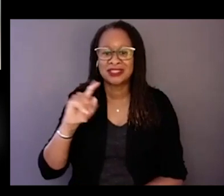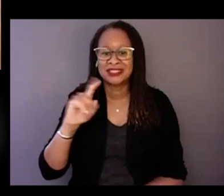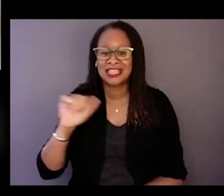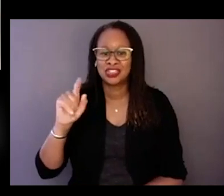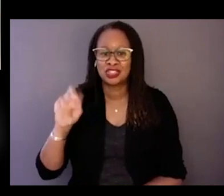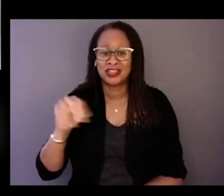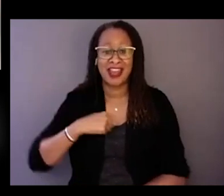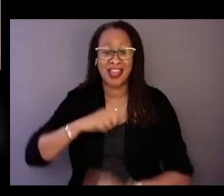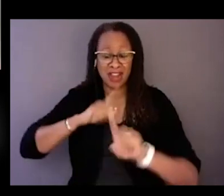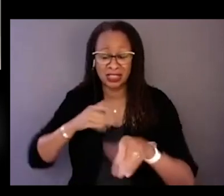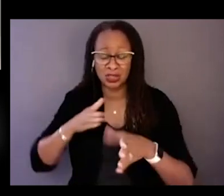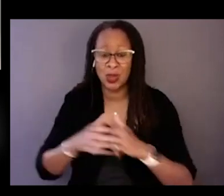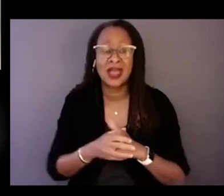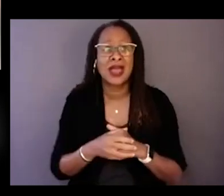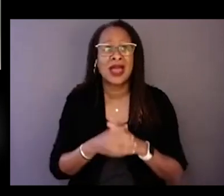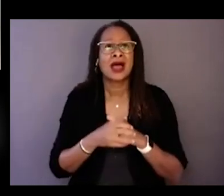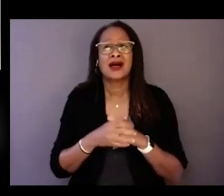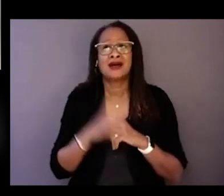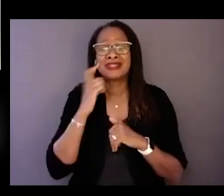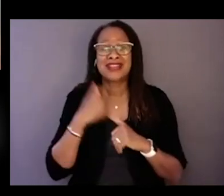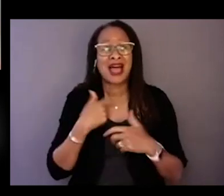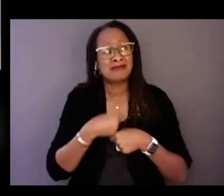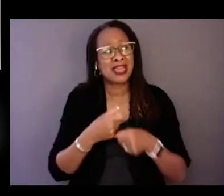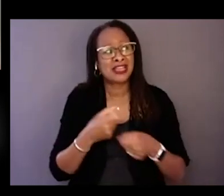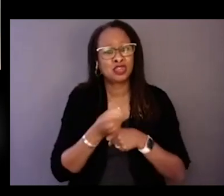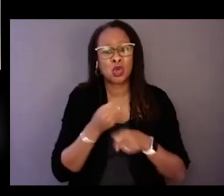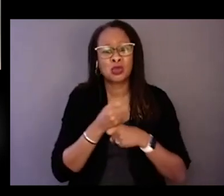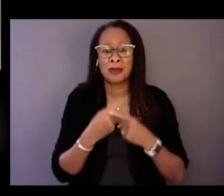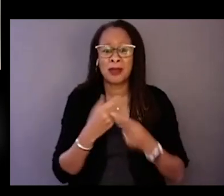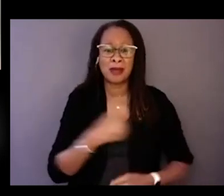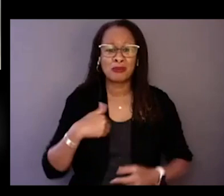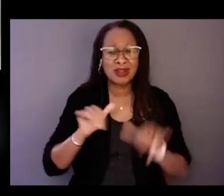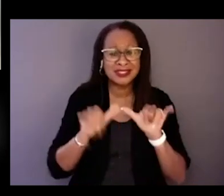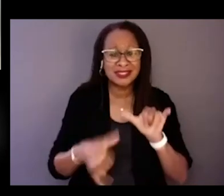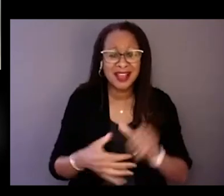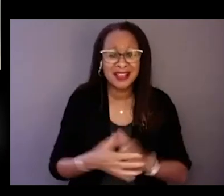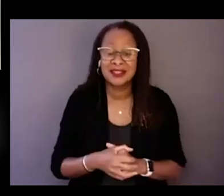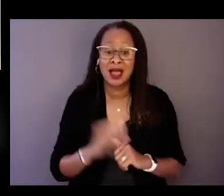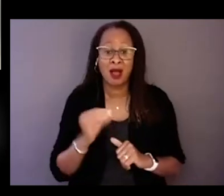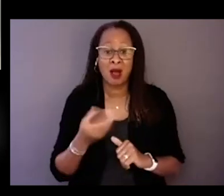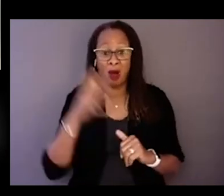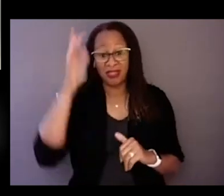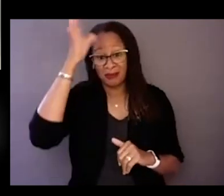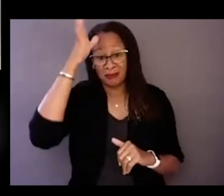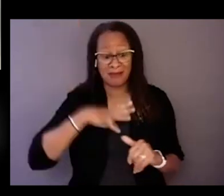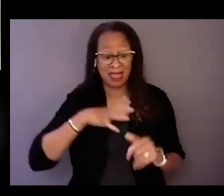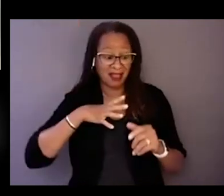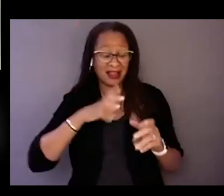because I made jokes about my breast size or whatever because all the male interviewers were obsessed with asking me about that.